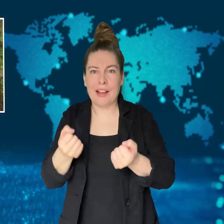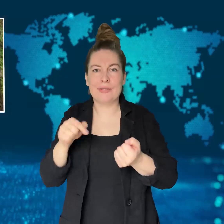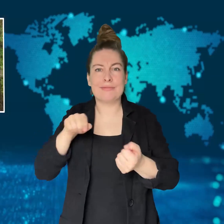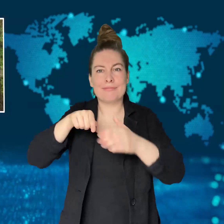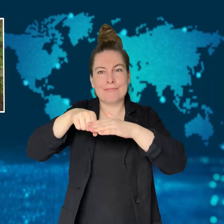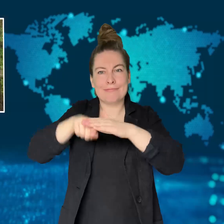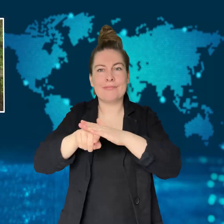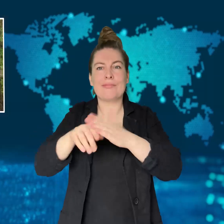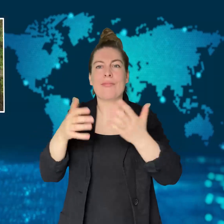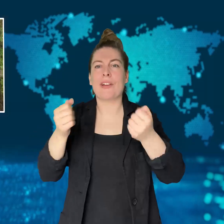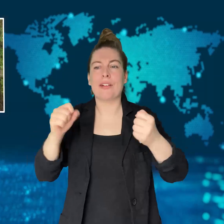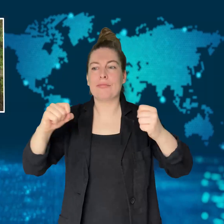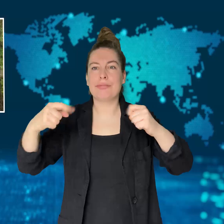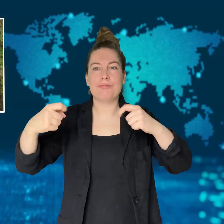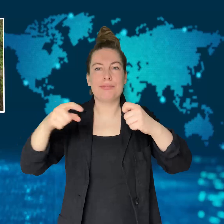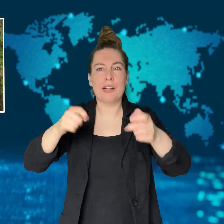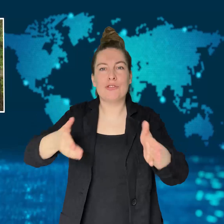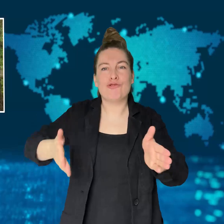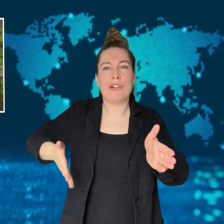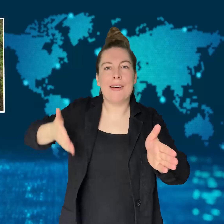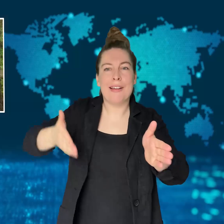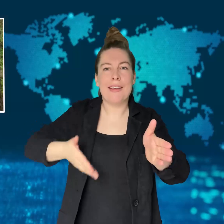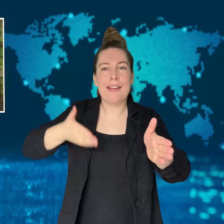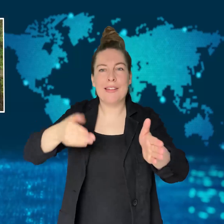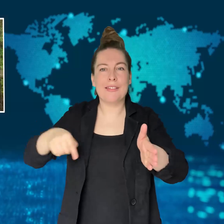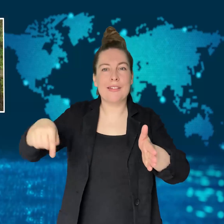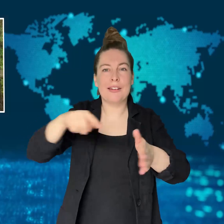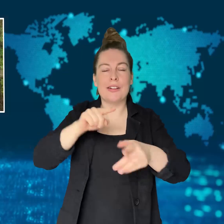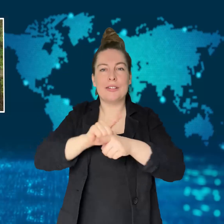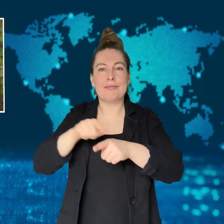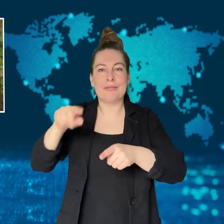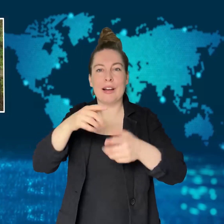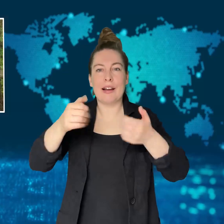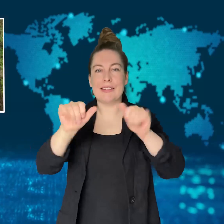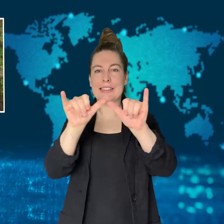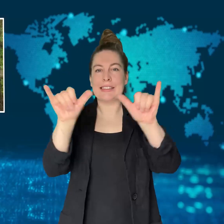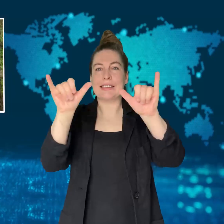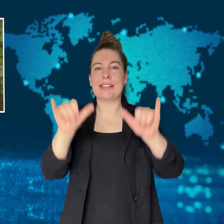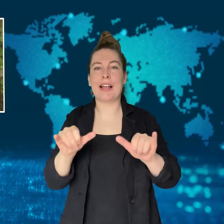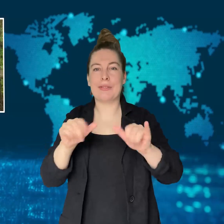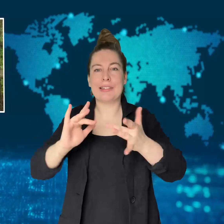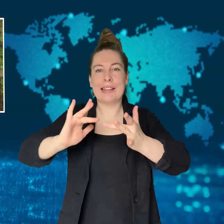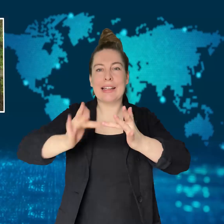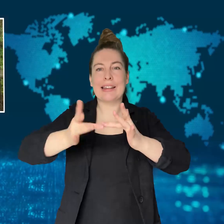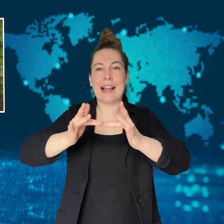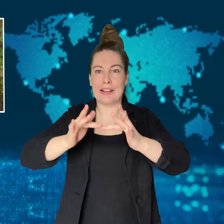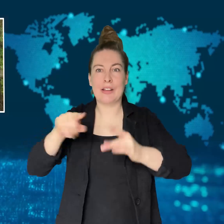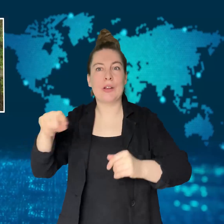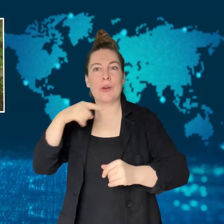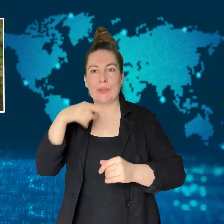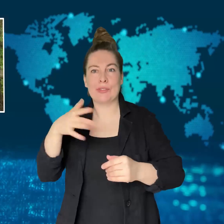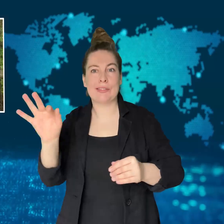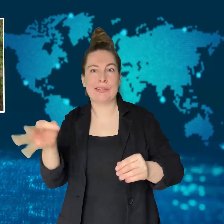Ukraine insists that a proposal for an “unconditional ceasefire”